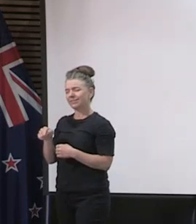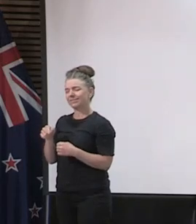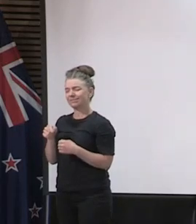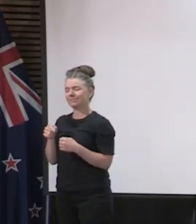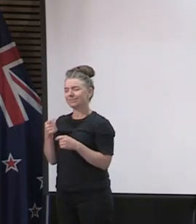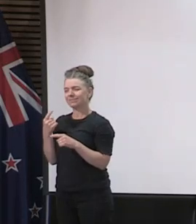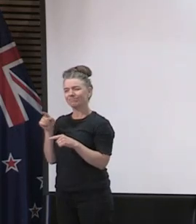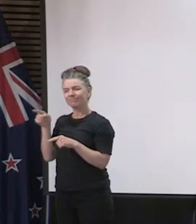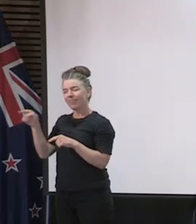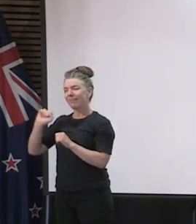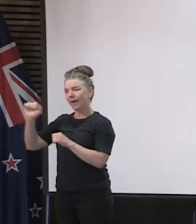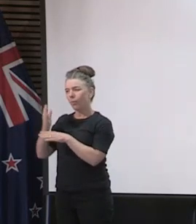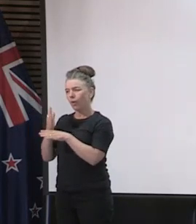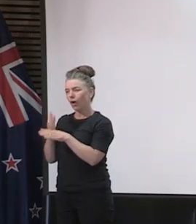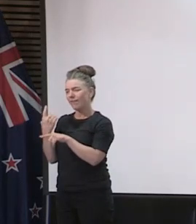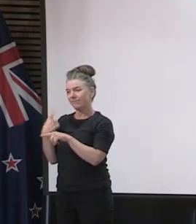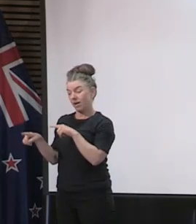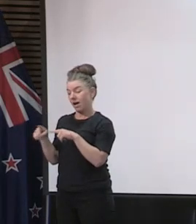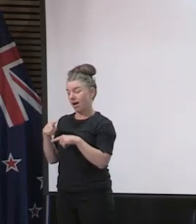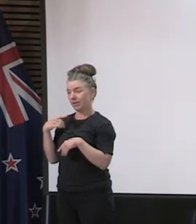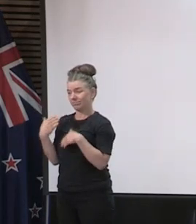released at 2:00pm this